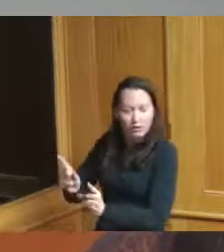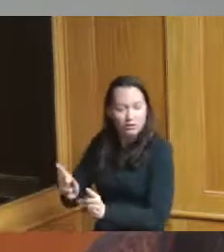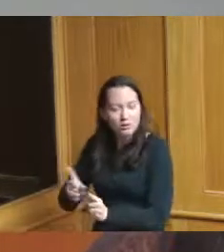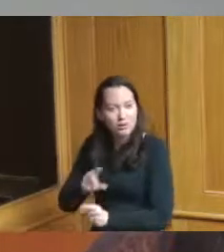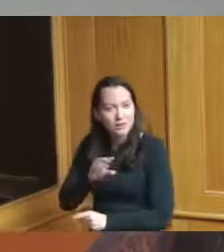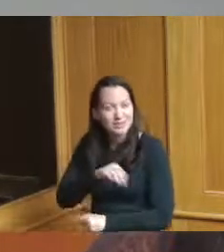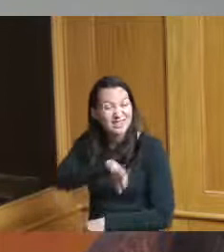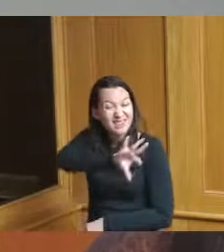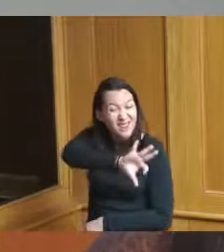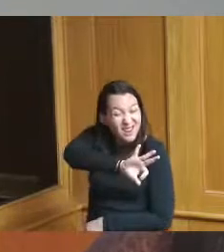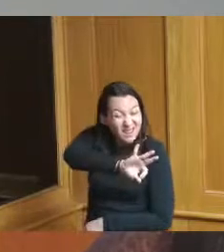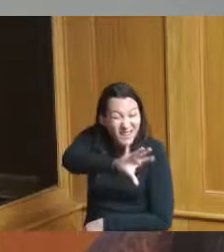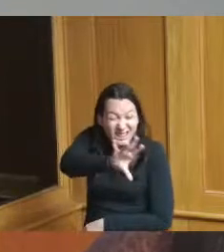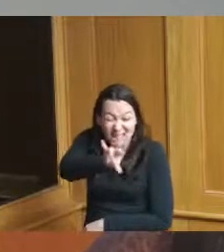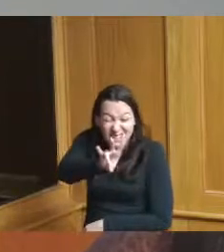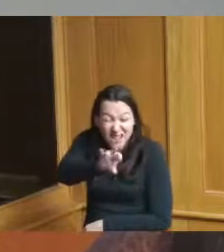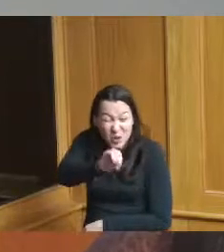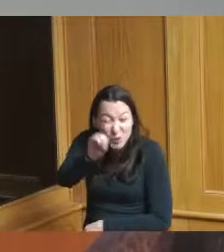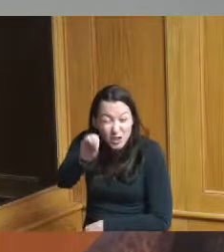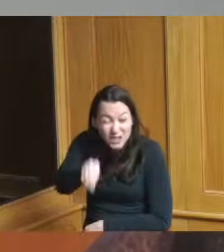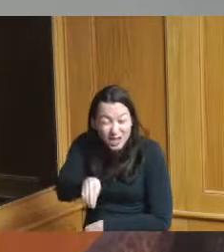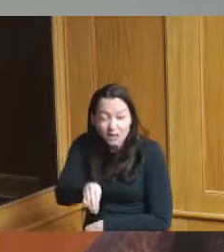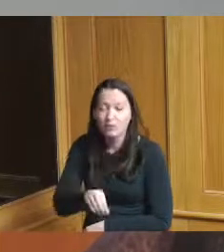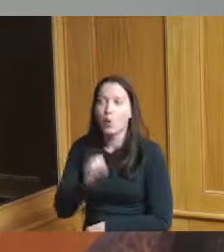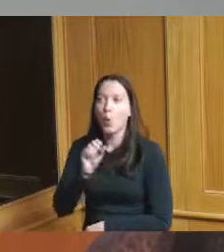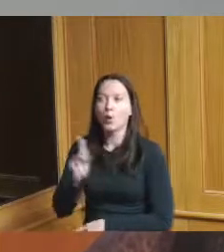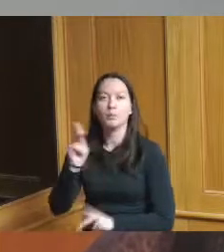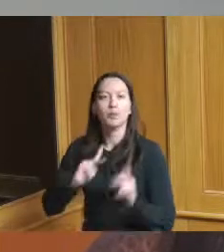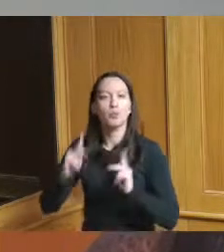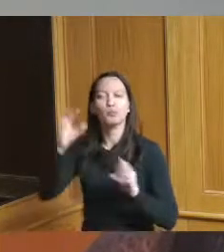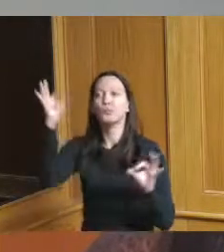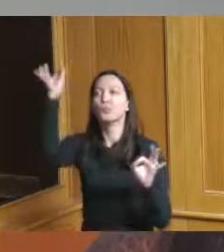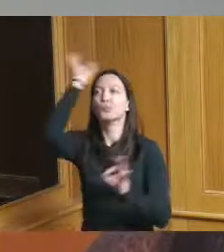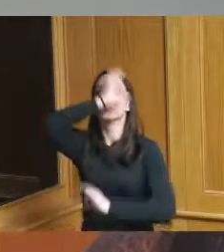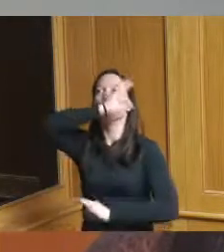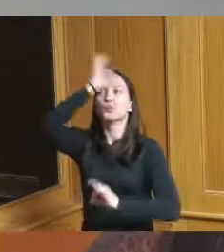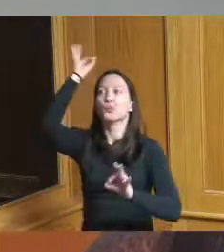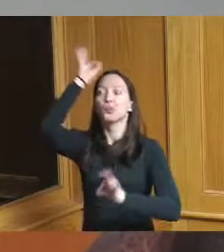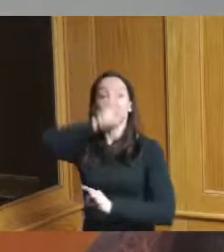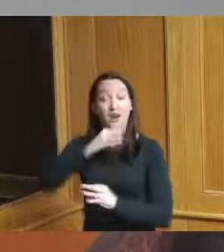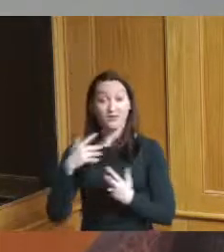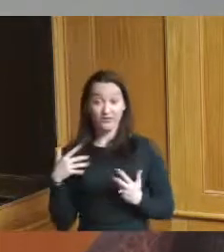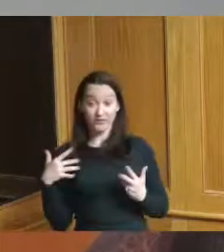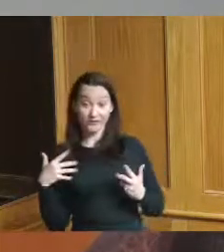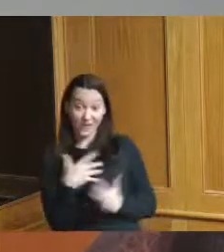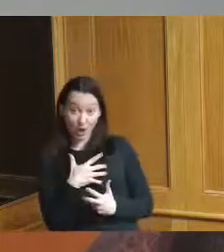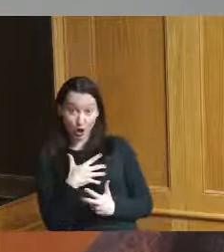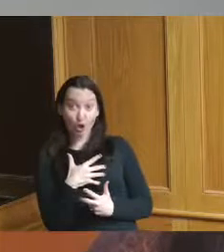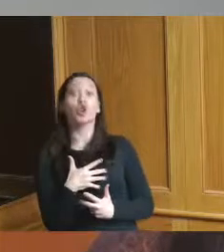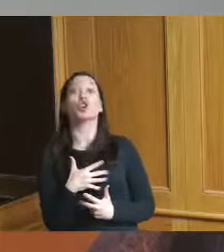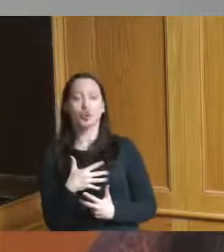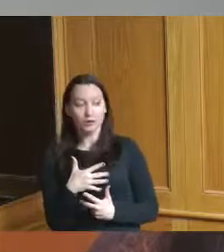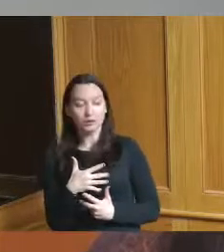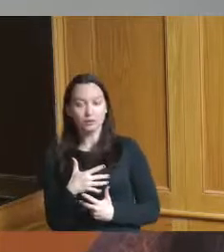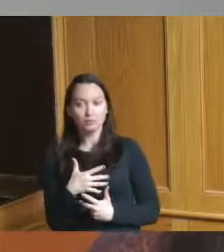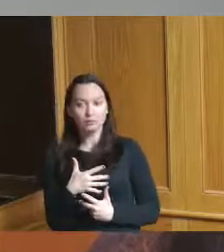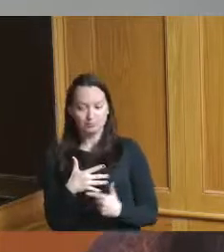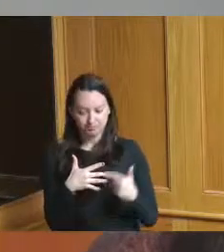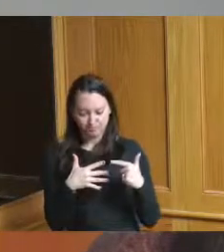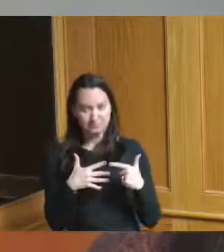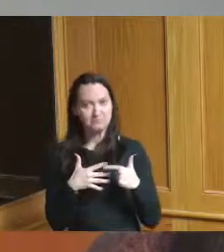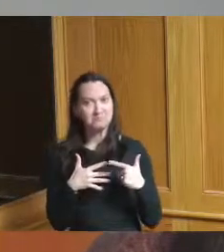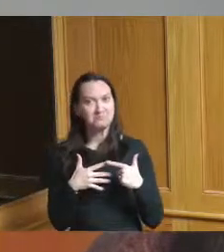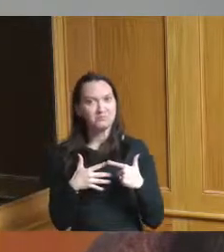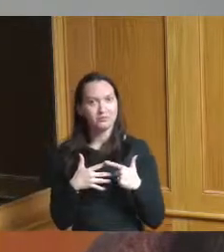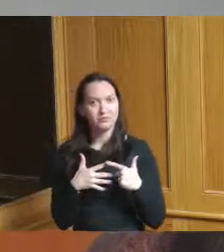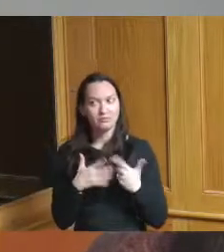or if people are unaware that the fear may be you know about going into the hospital